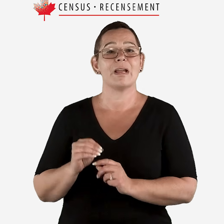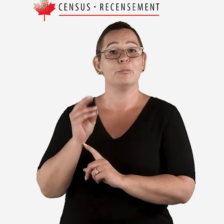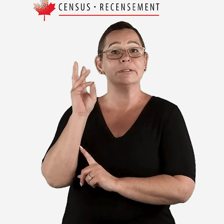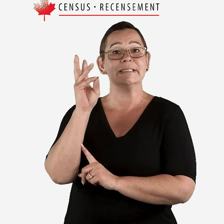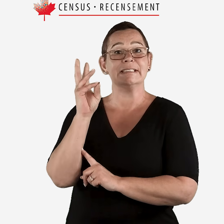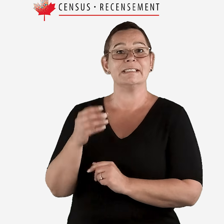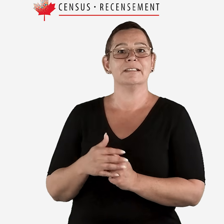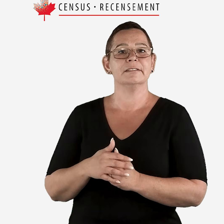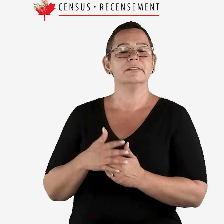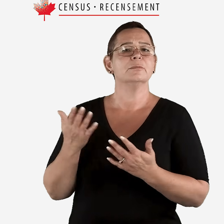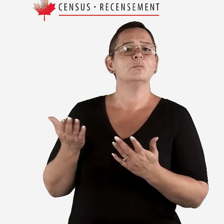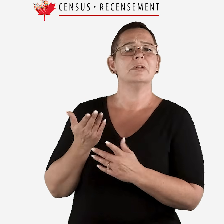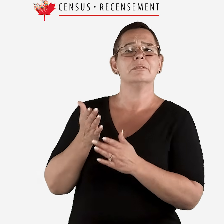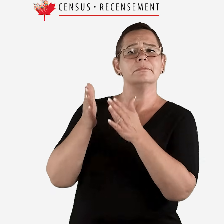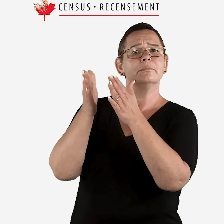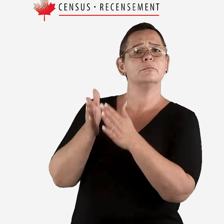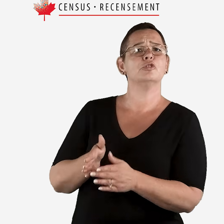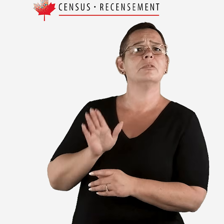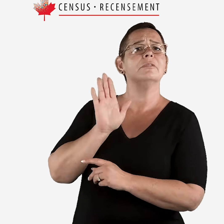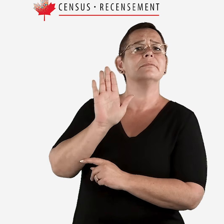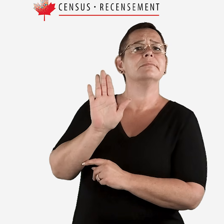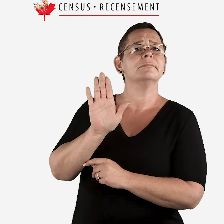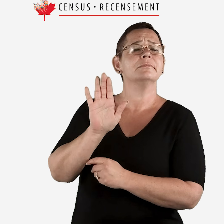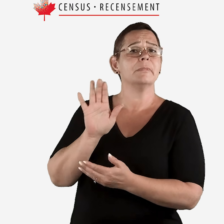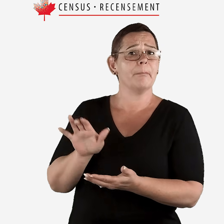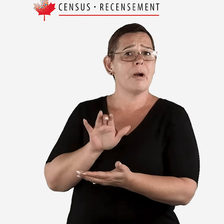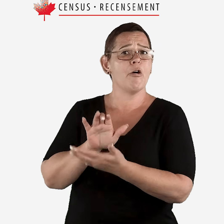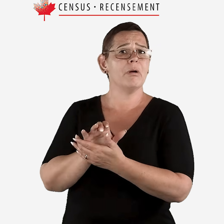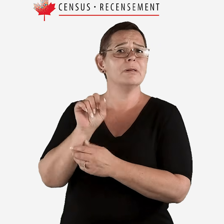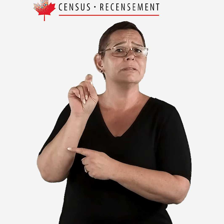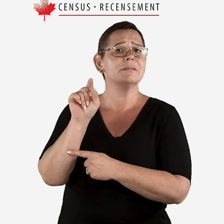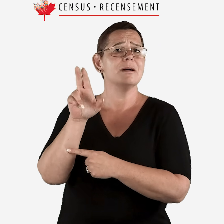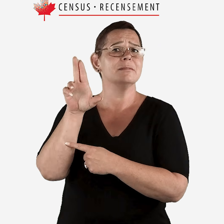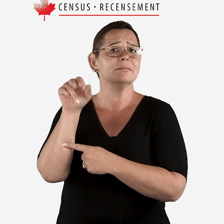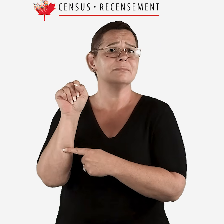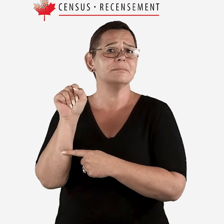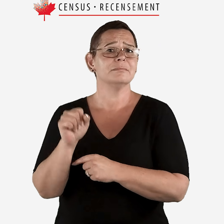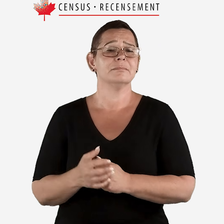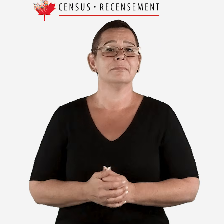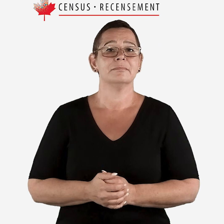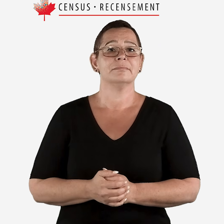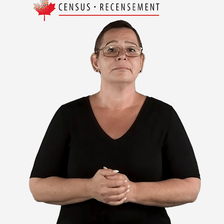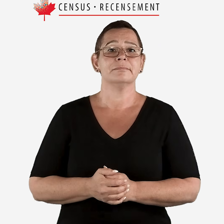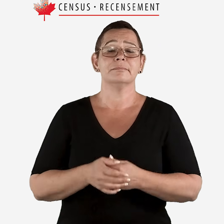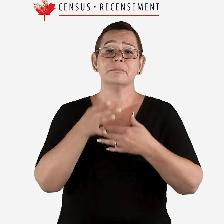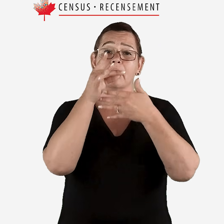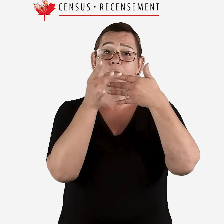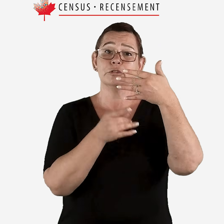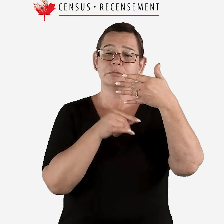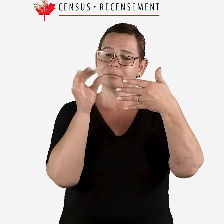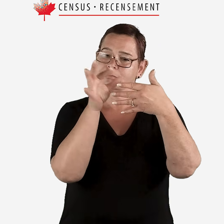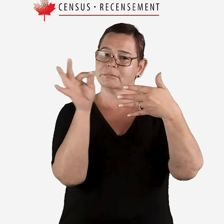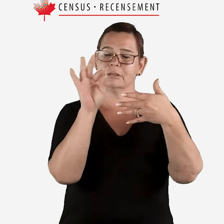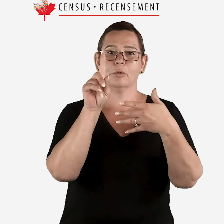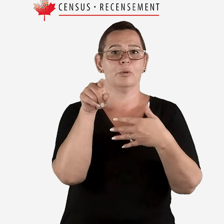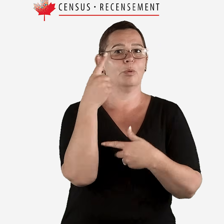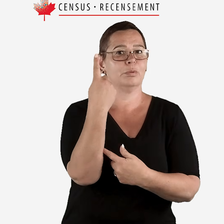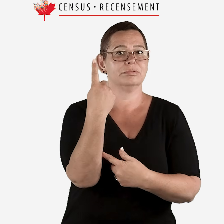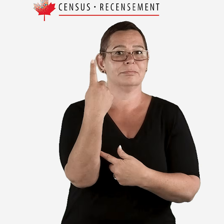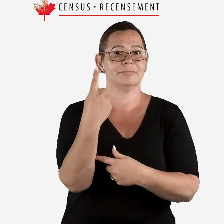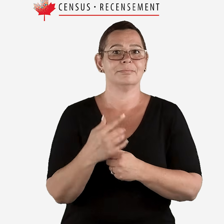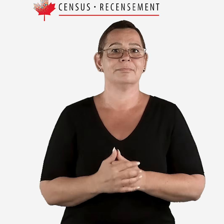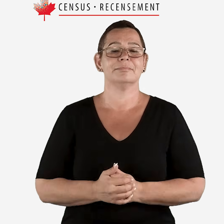6. What is this person’s marital status? Specify one option only.